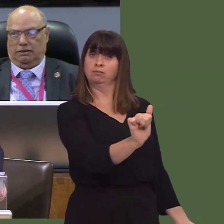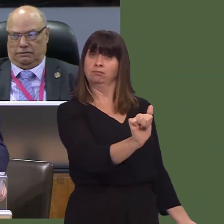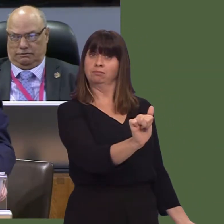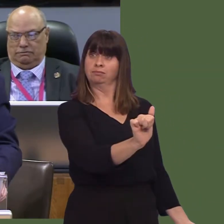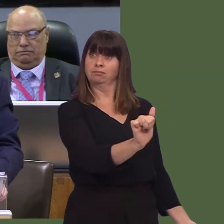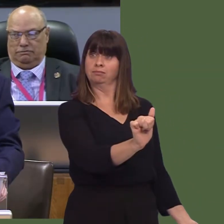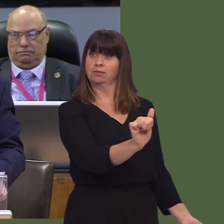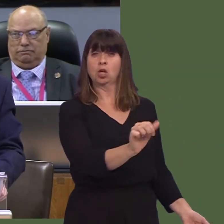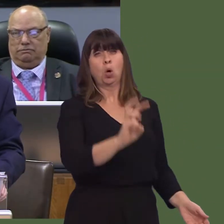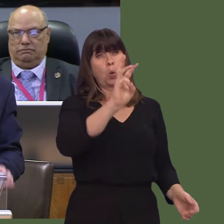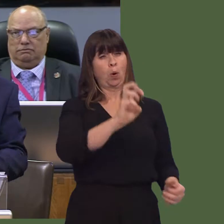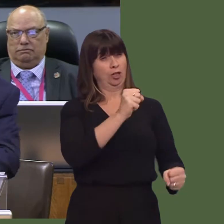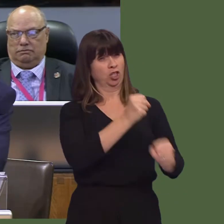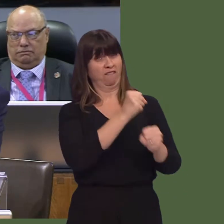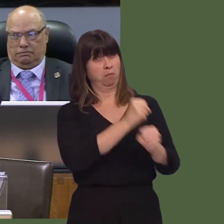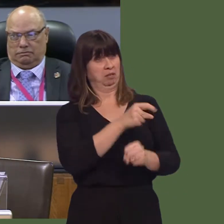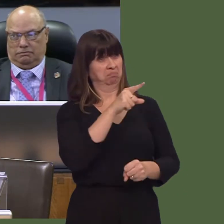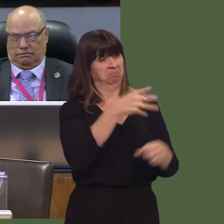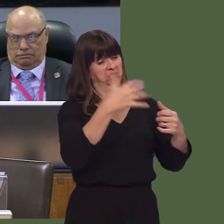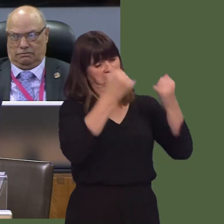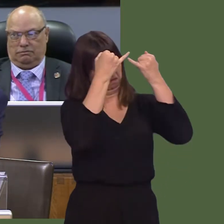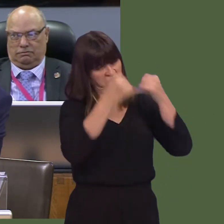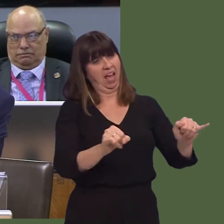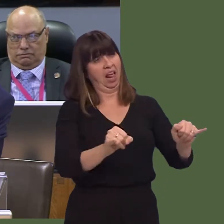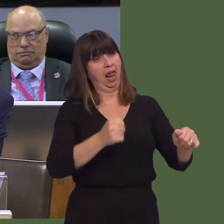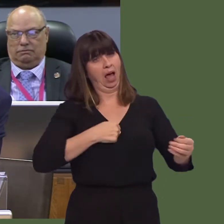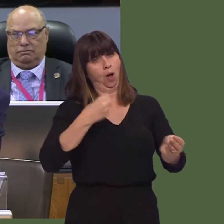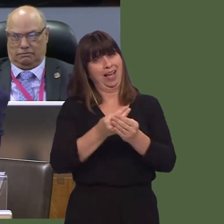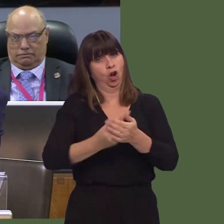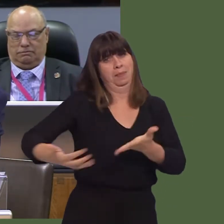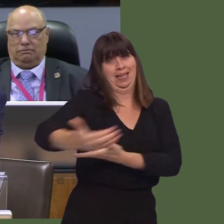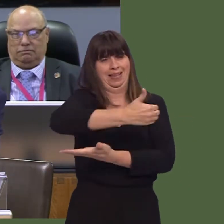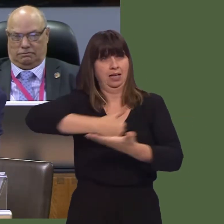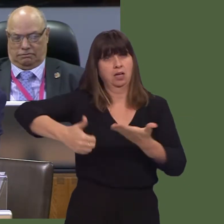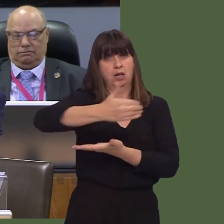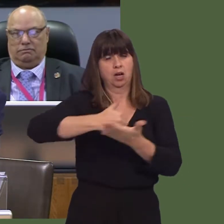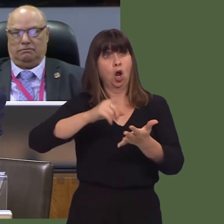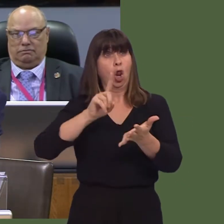The Welsh Government has failed our economy, and local government is one of its key pillars.